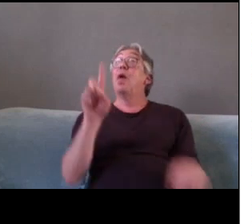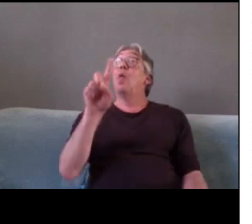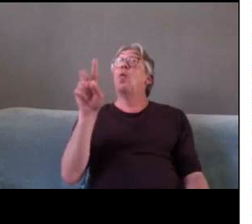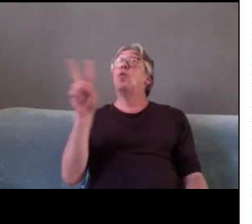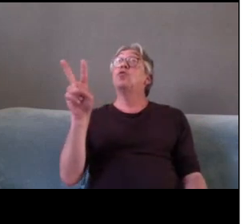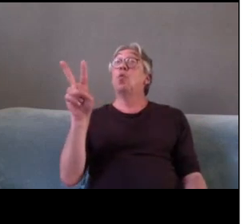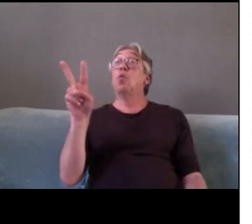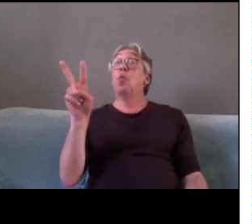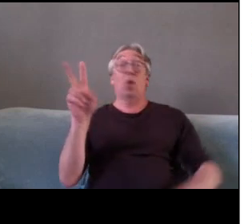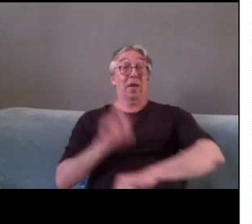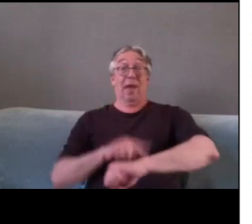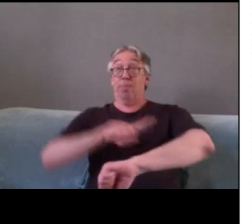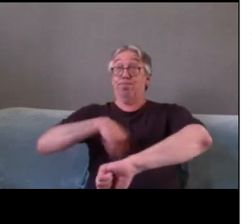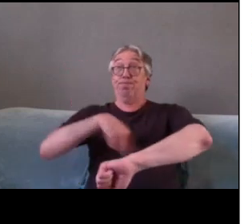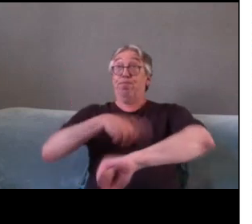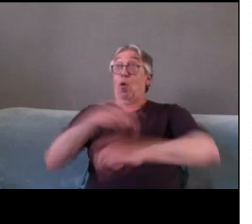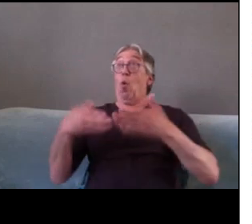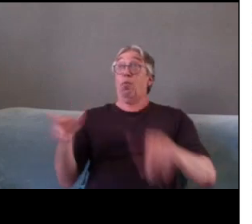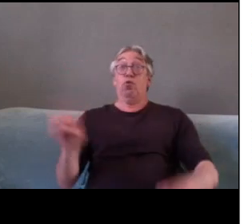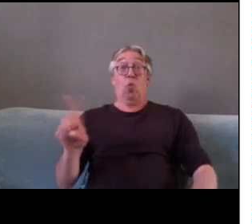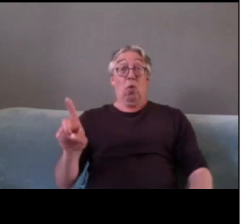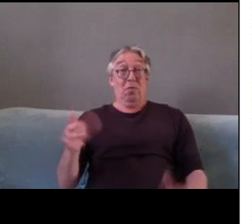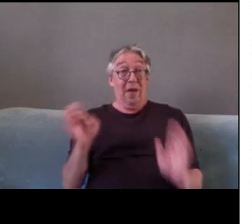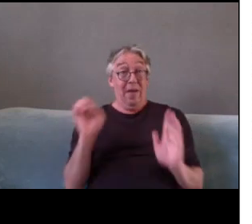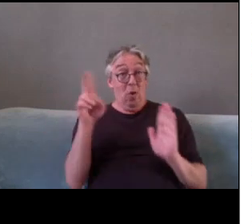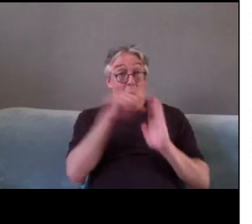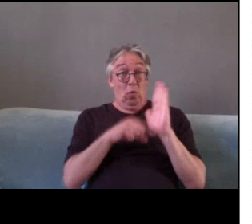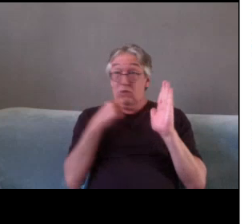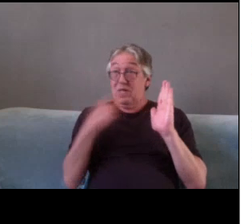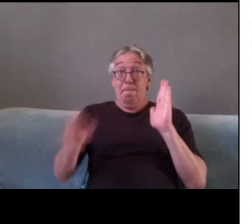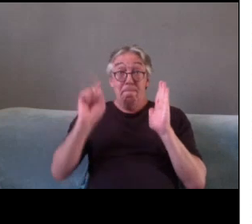Are there strict EU rules? Maybe Mher,